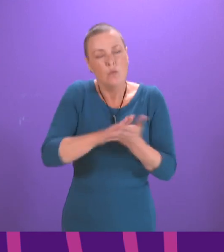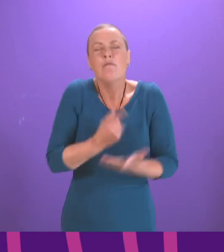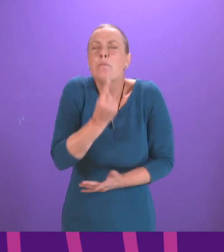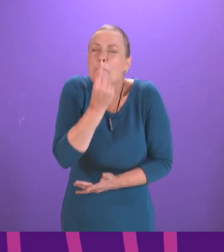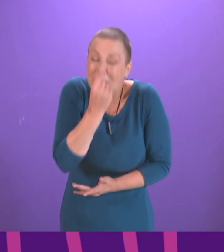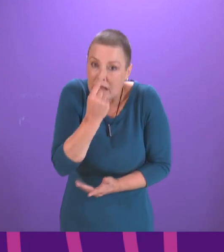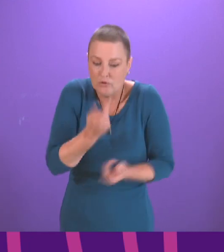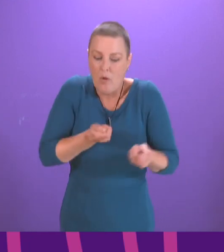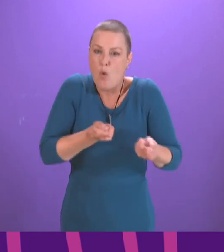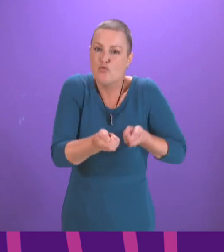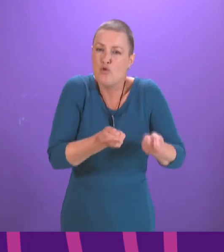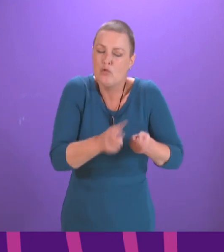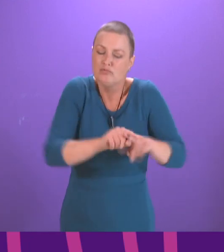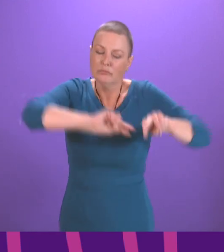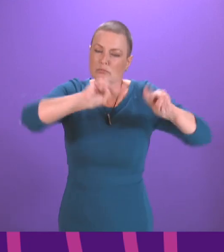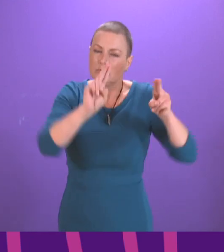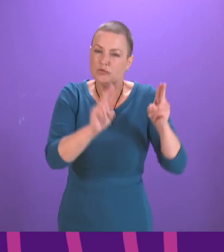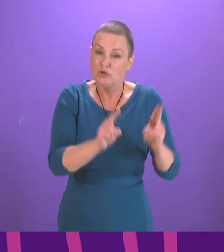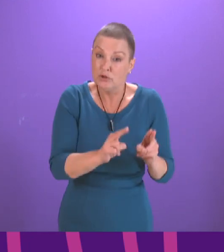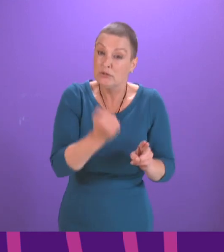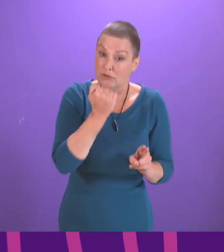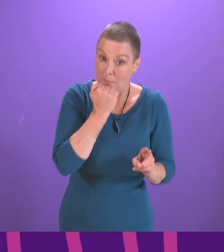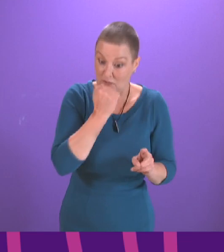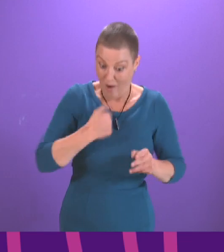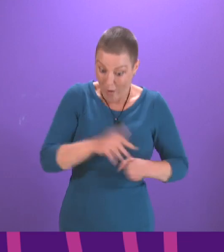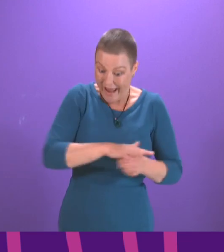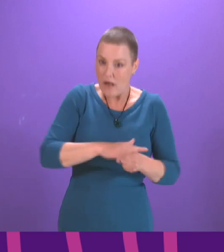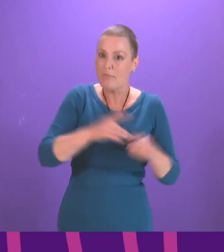and our communities. We can reduce overall case levels in our own areas and help to do